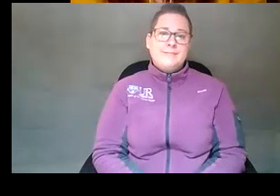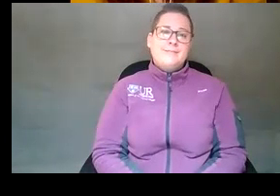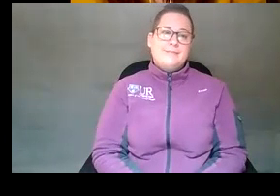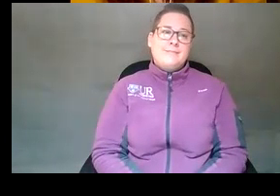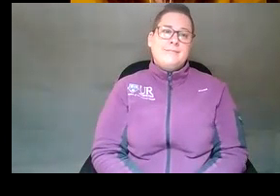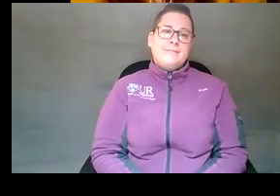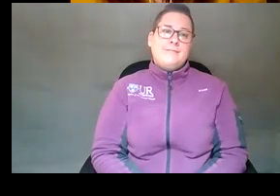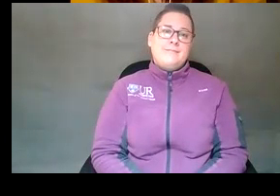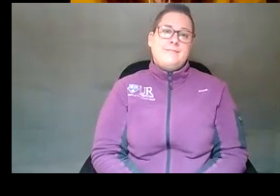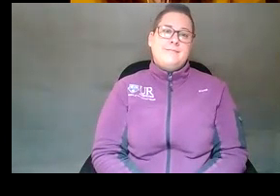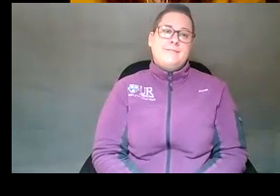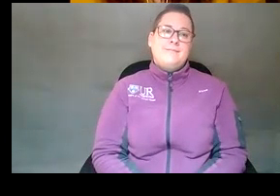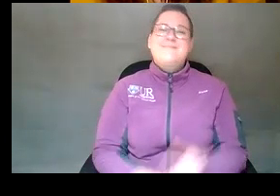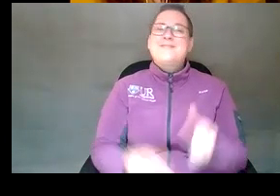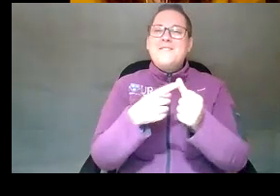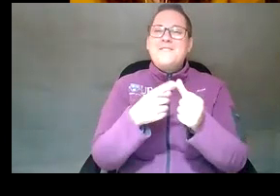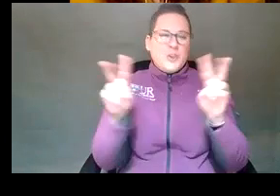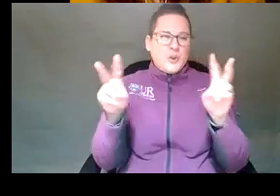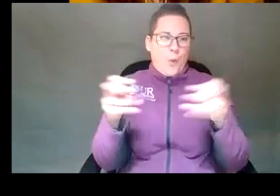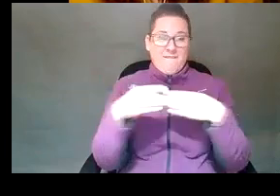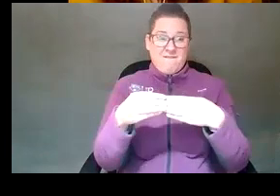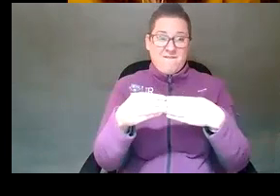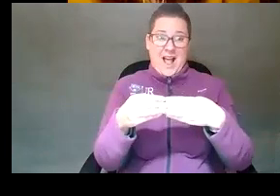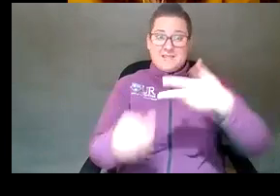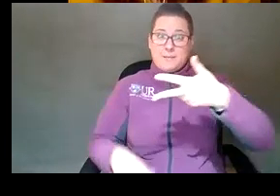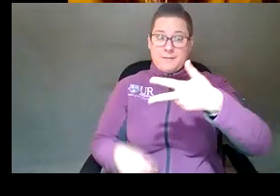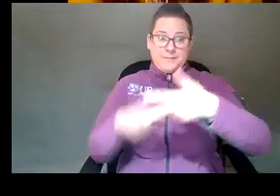the first quote under here that I'm sure many of us can relate to is that